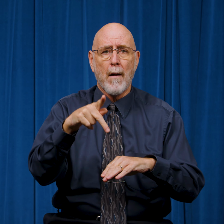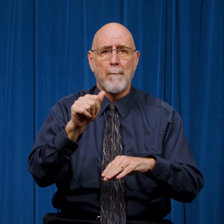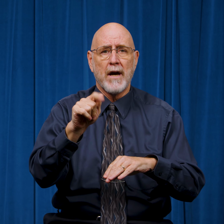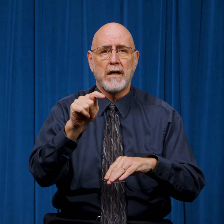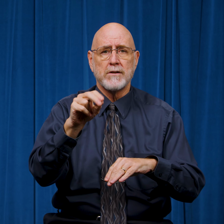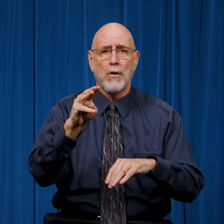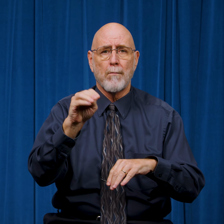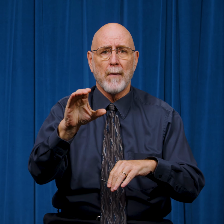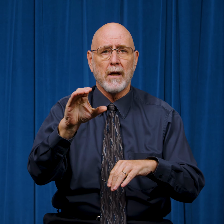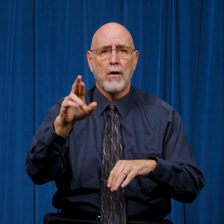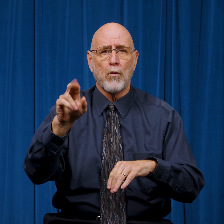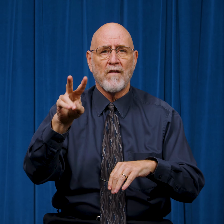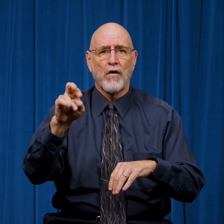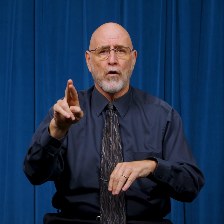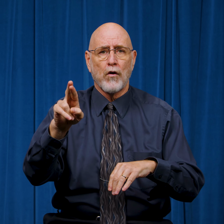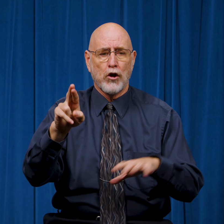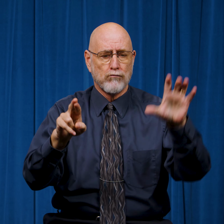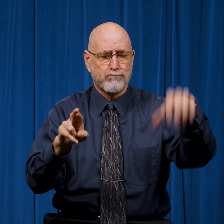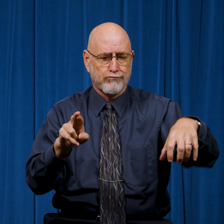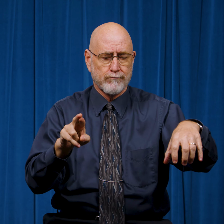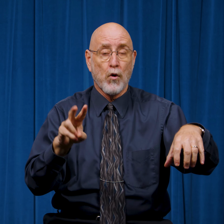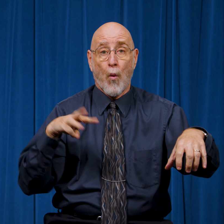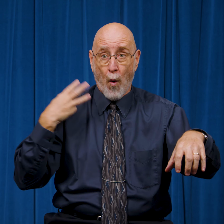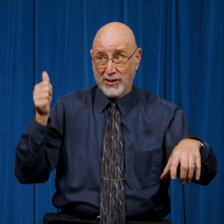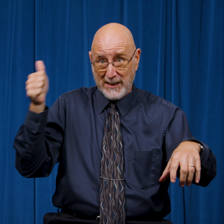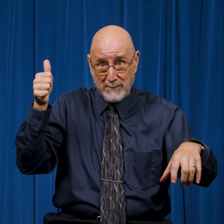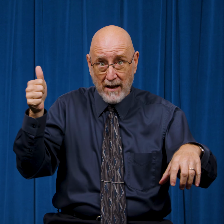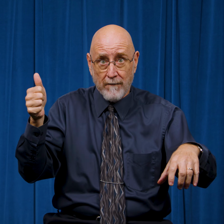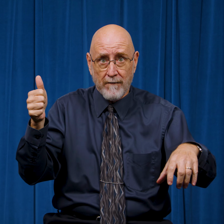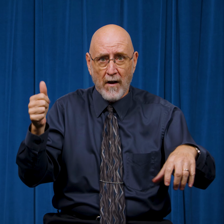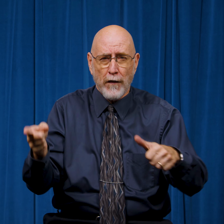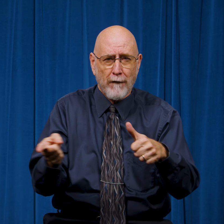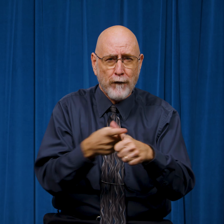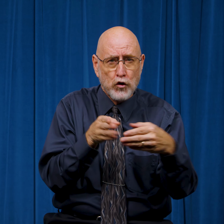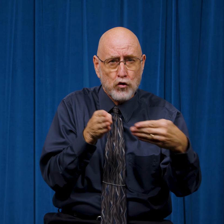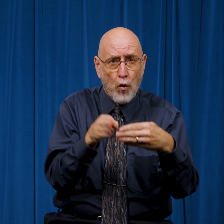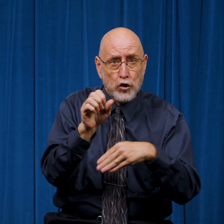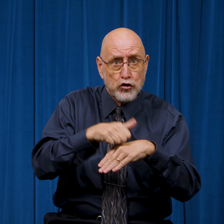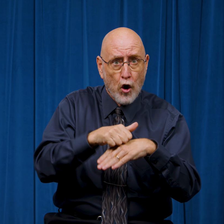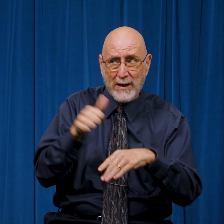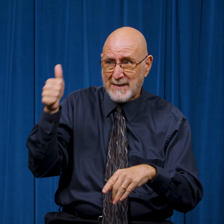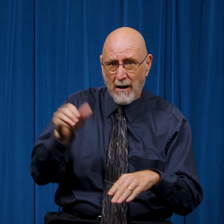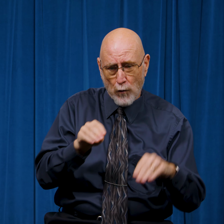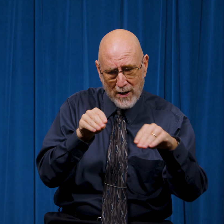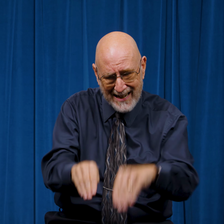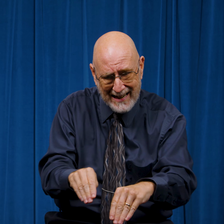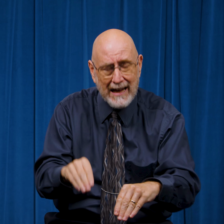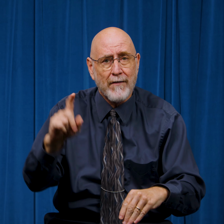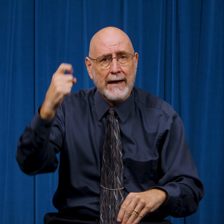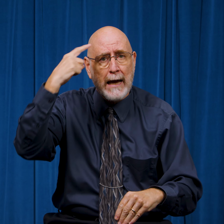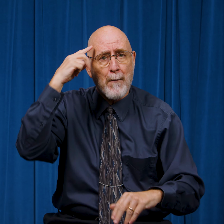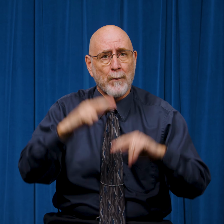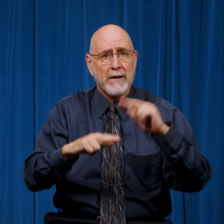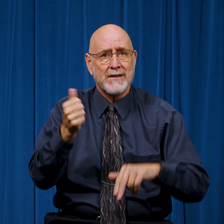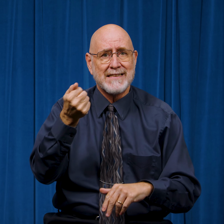George Washington himself would lay the first cornerstone of the Capitol building in 1793